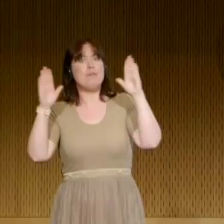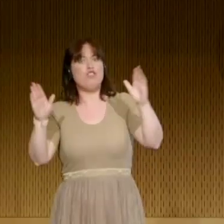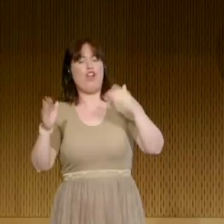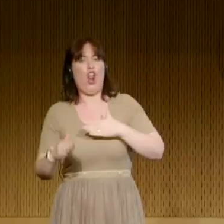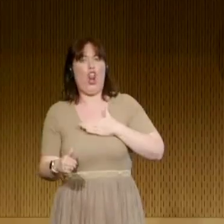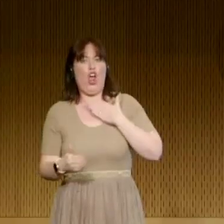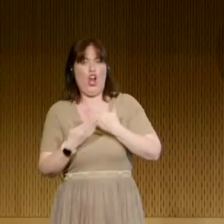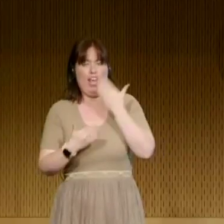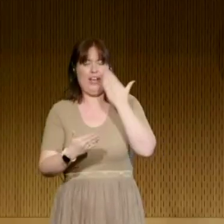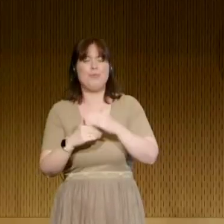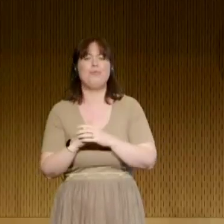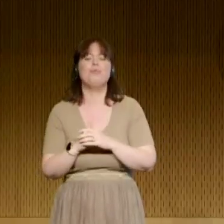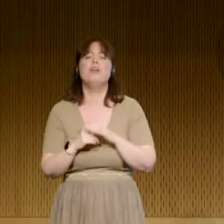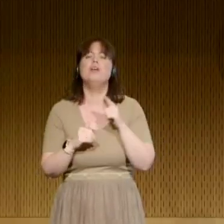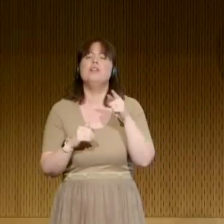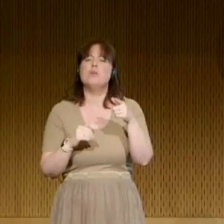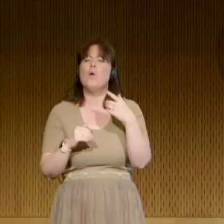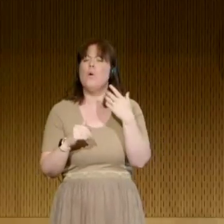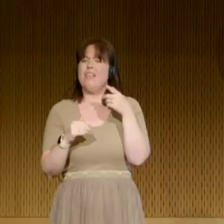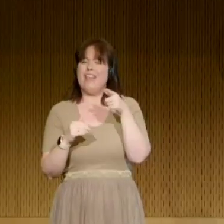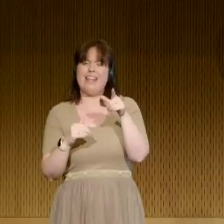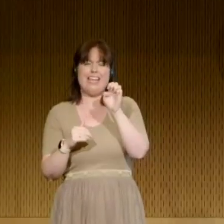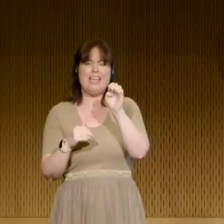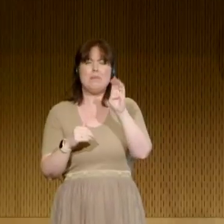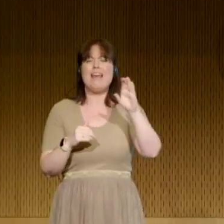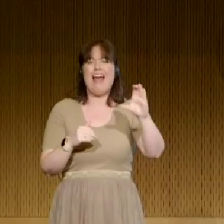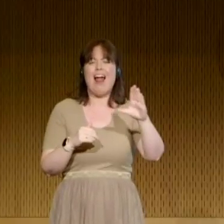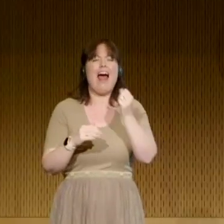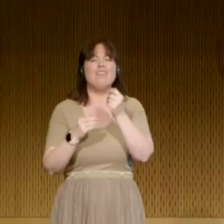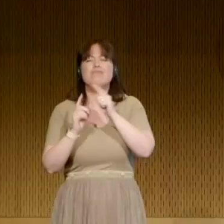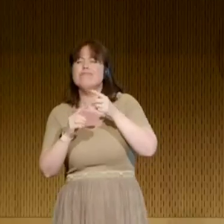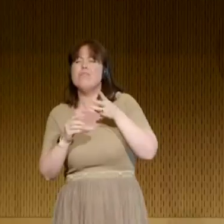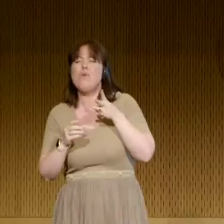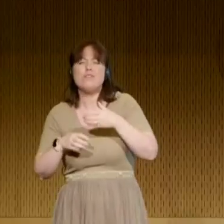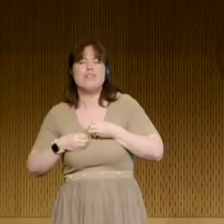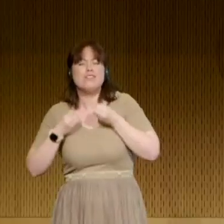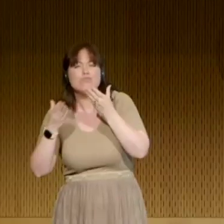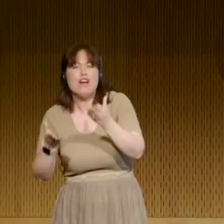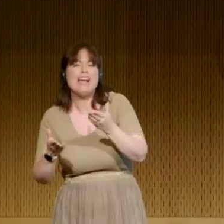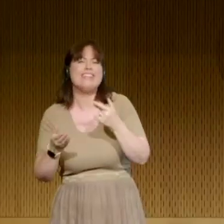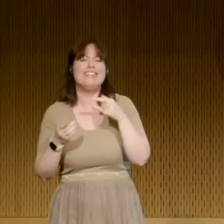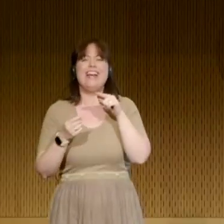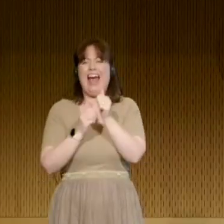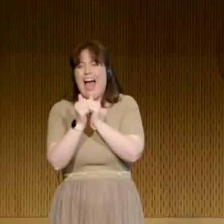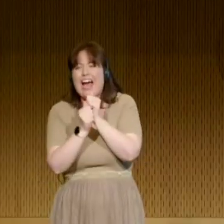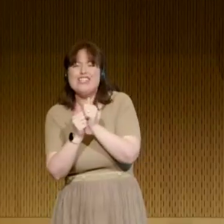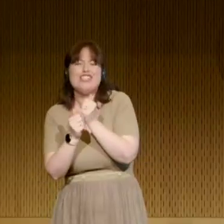multiple means of expression, multiple means of representation and multiple means of action and